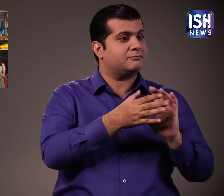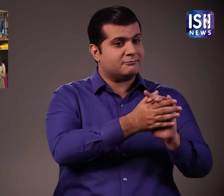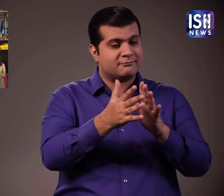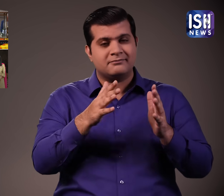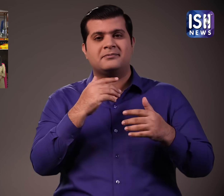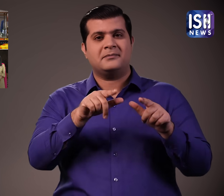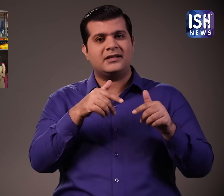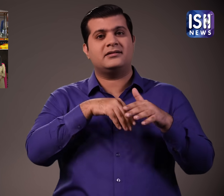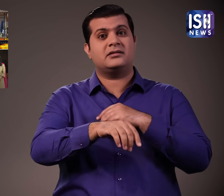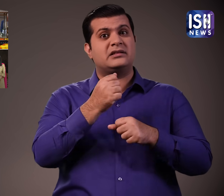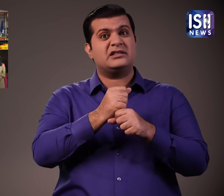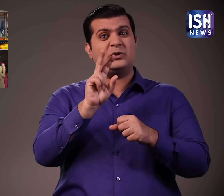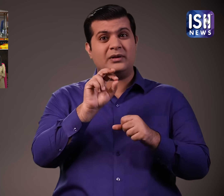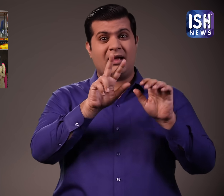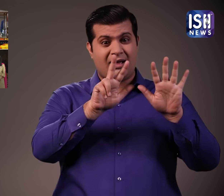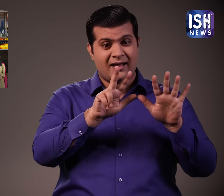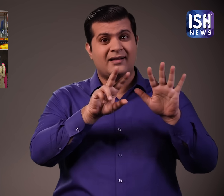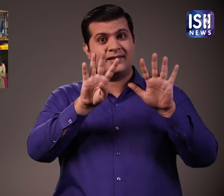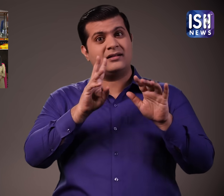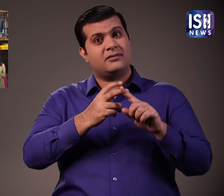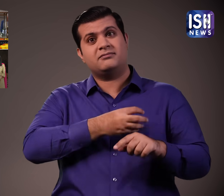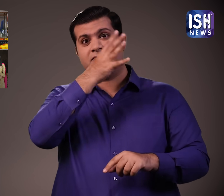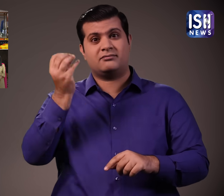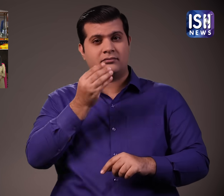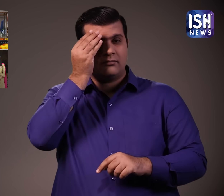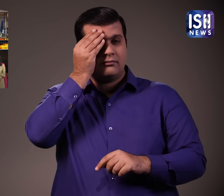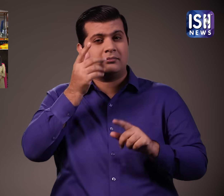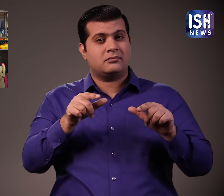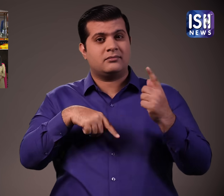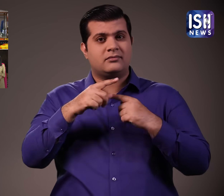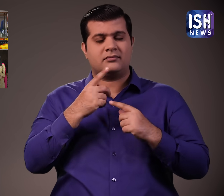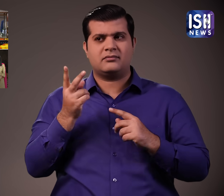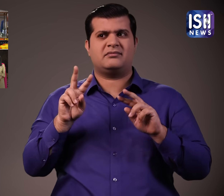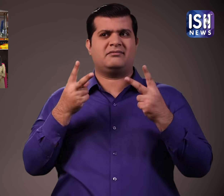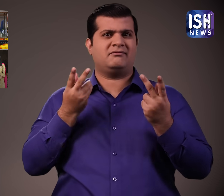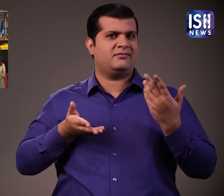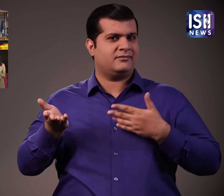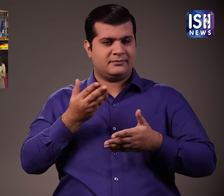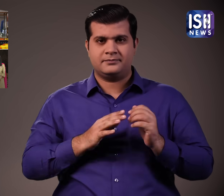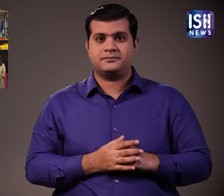He even attended the 2 day G20 summit wearing the eye patch.